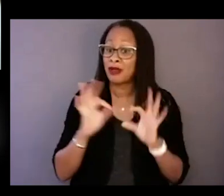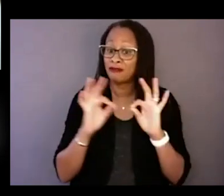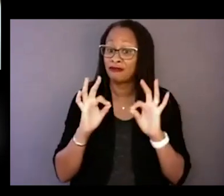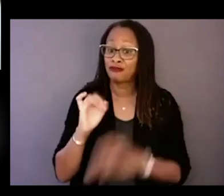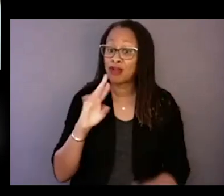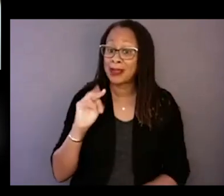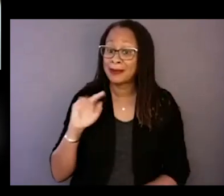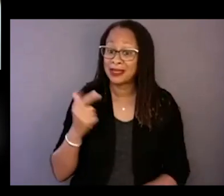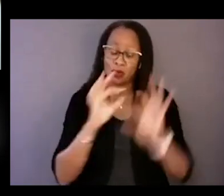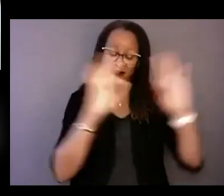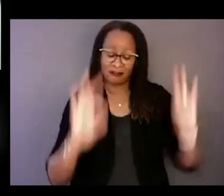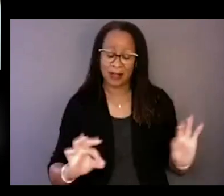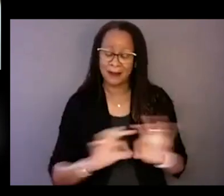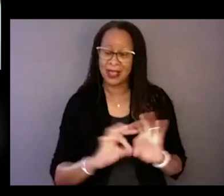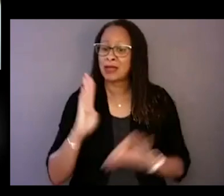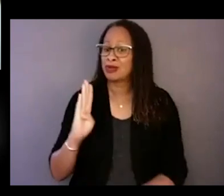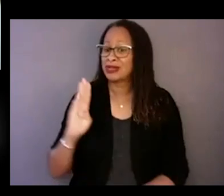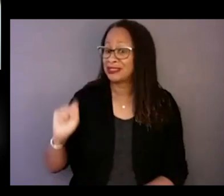We will start with Liz Day, who is the editor.